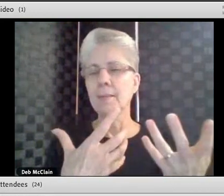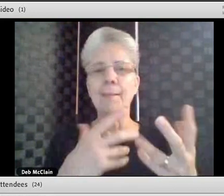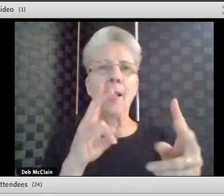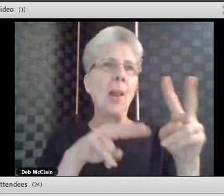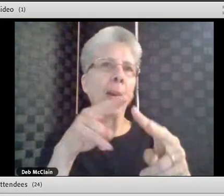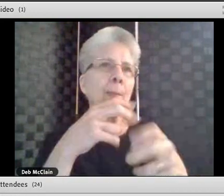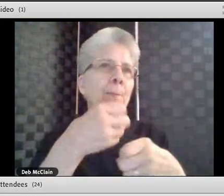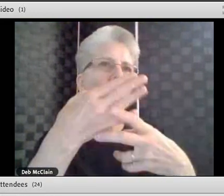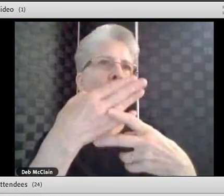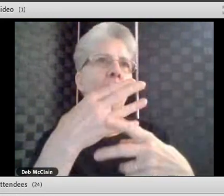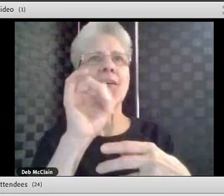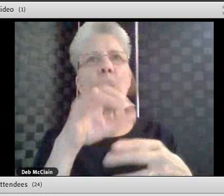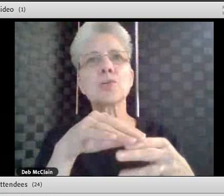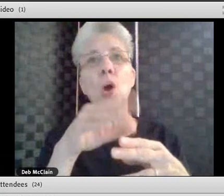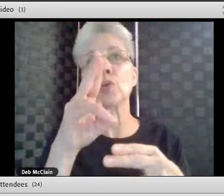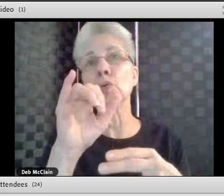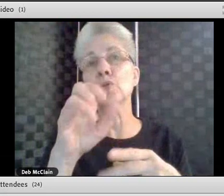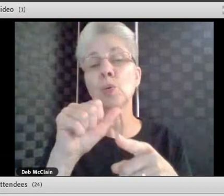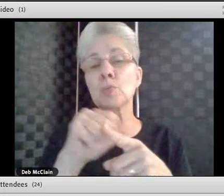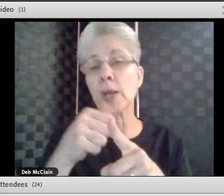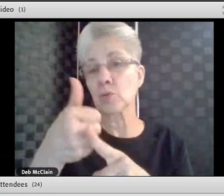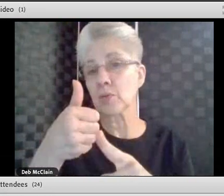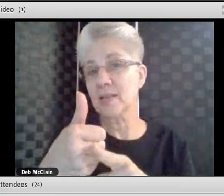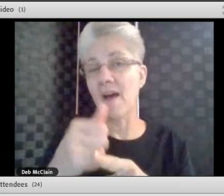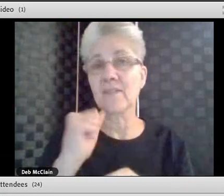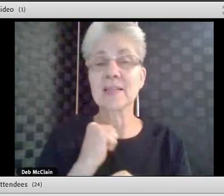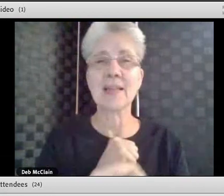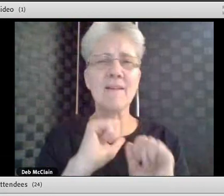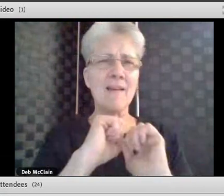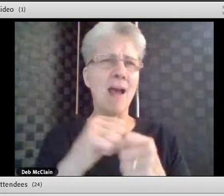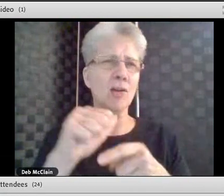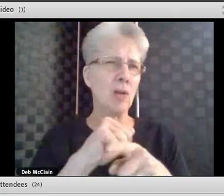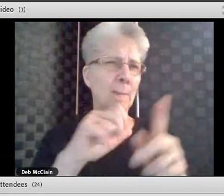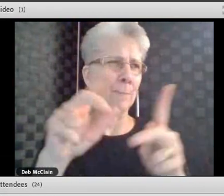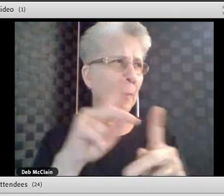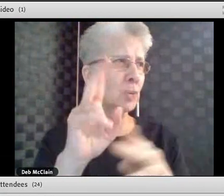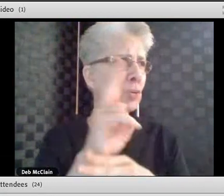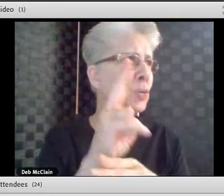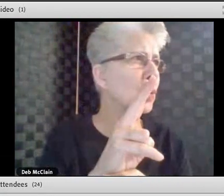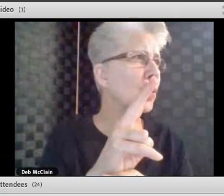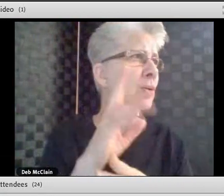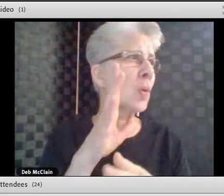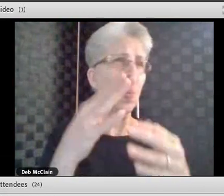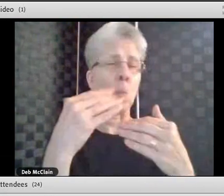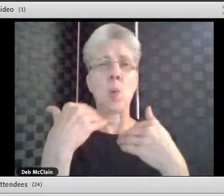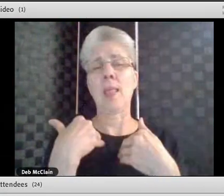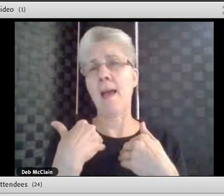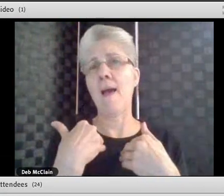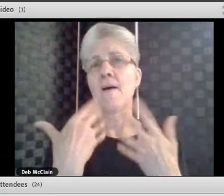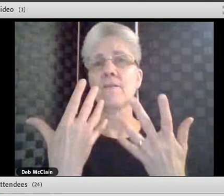You kind of look up, you know, videos on YouTube and you train yourself, you train your staff. How are you going to train patrons?